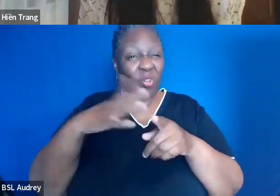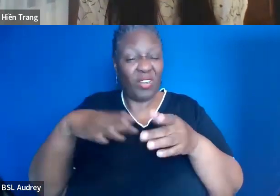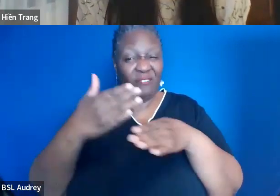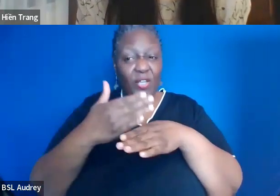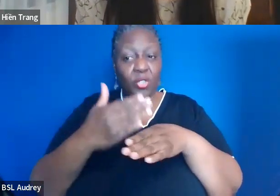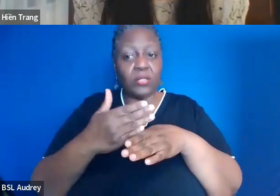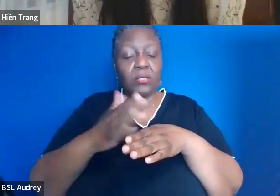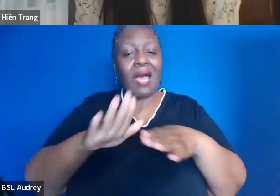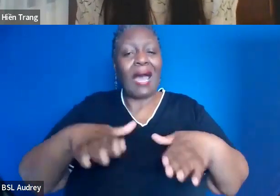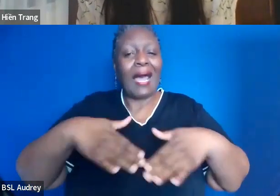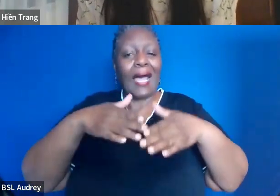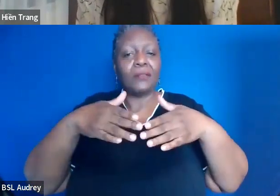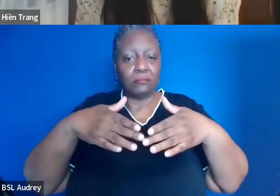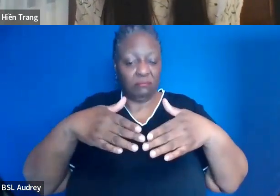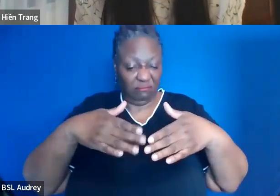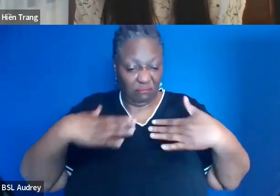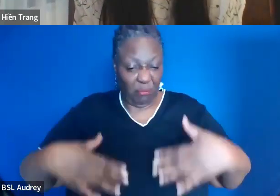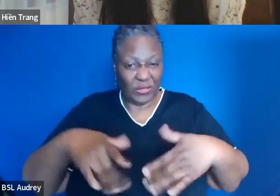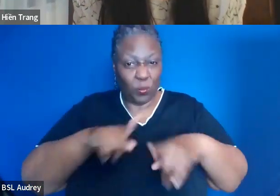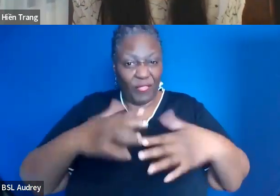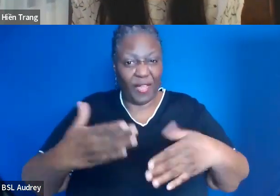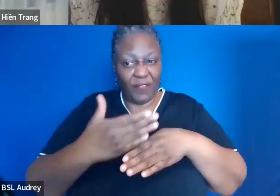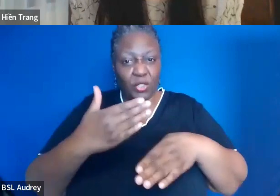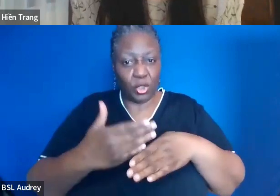when it inflames, it causes pain and misery.